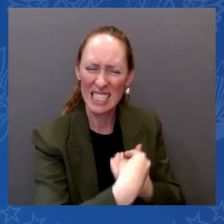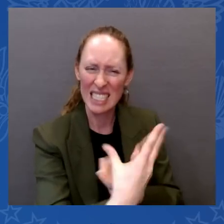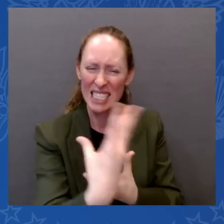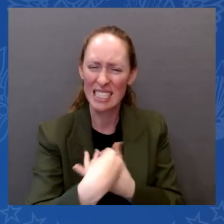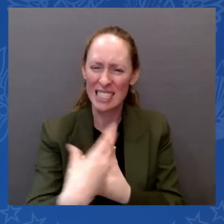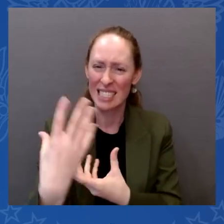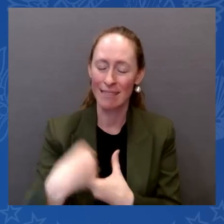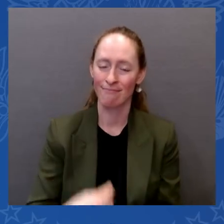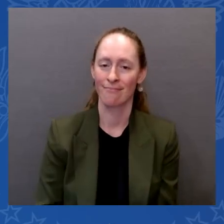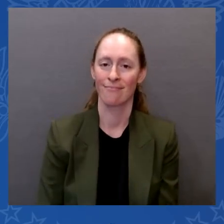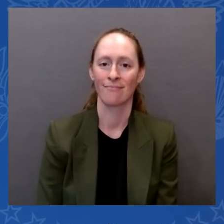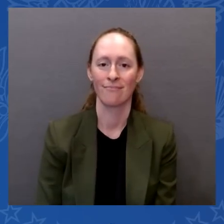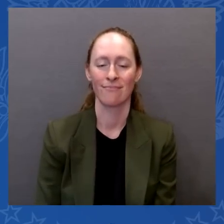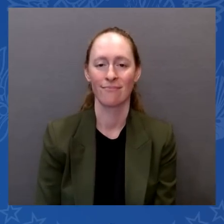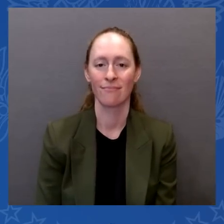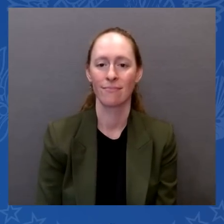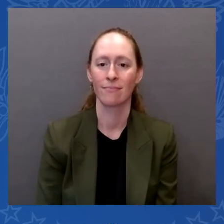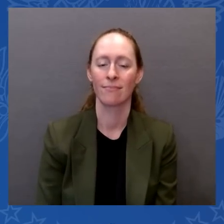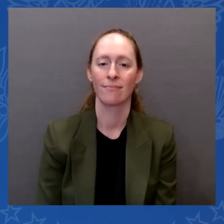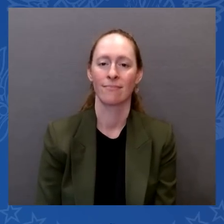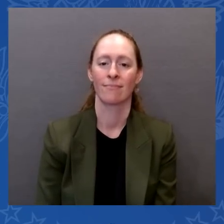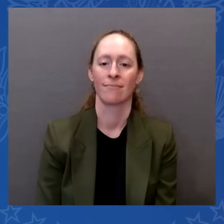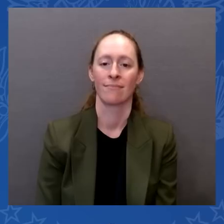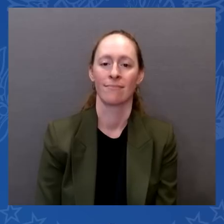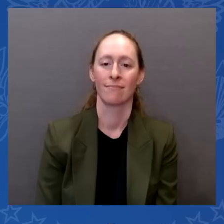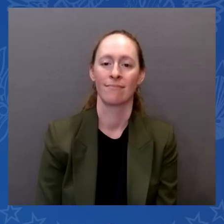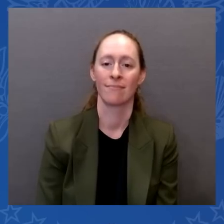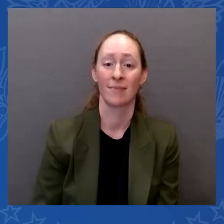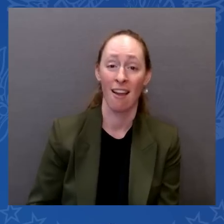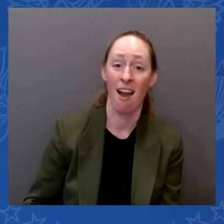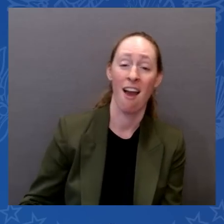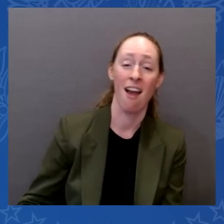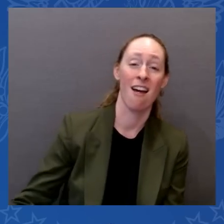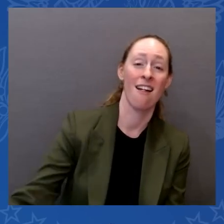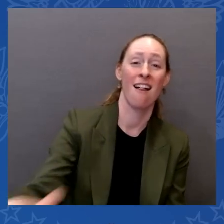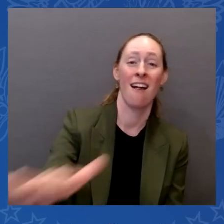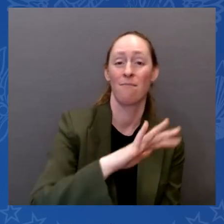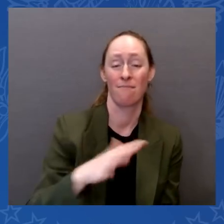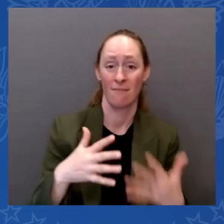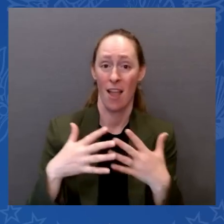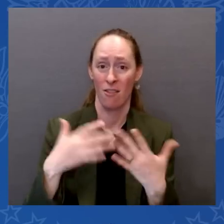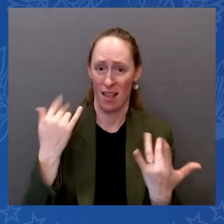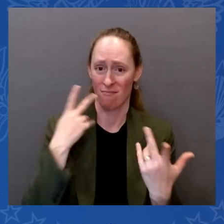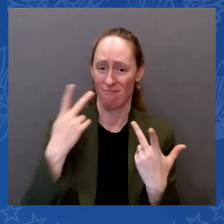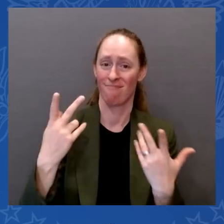have responded to my call and committed to the Challenge. Companies -- many of you are here --